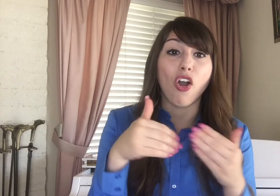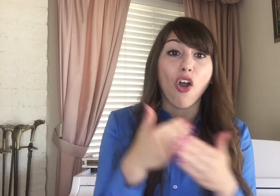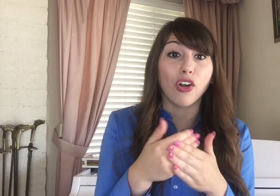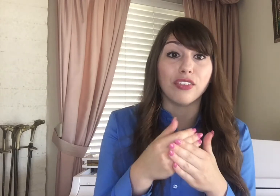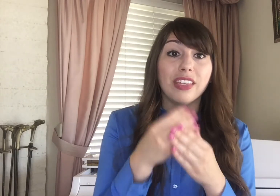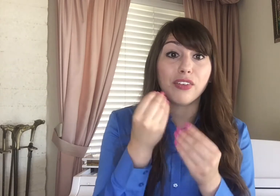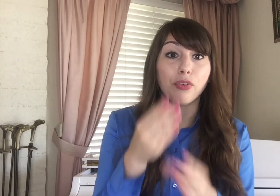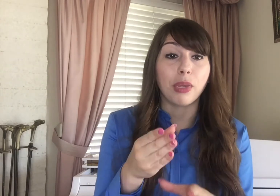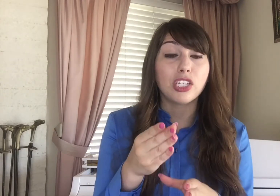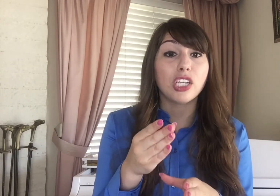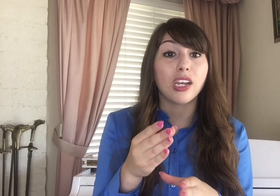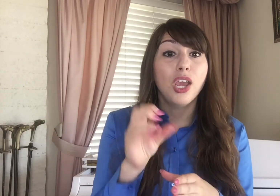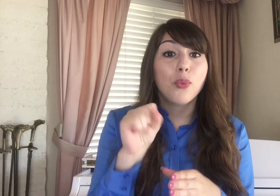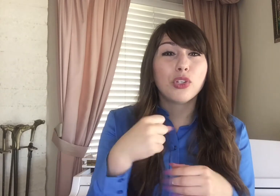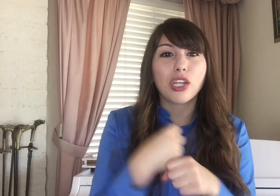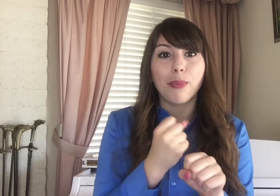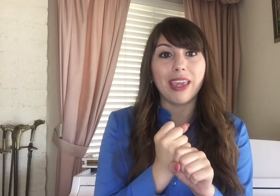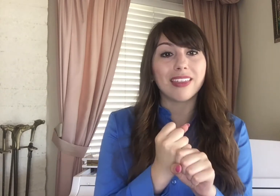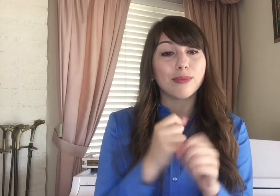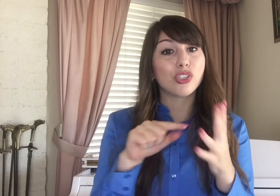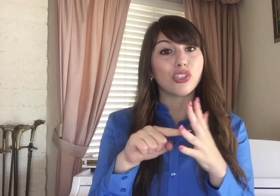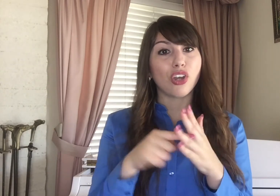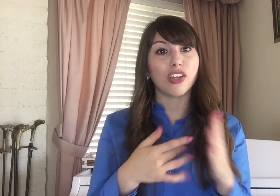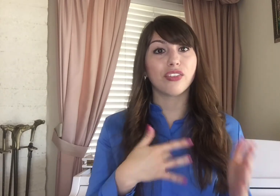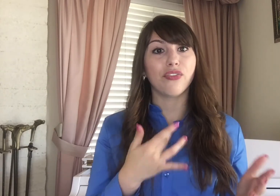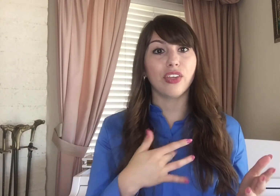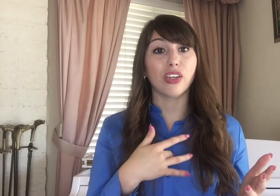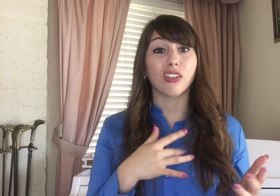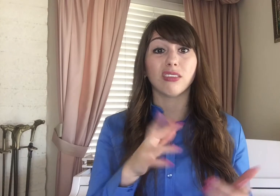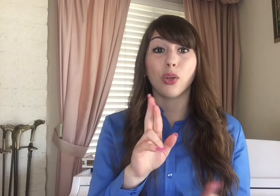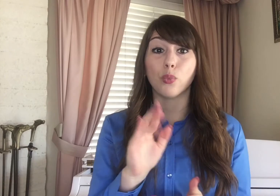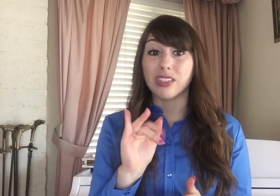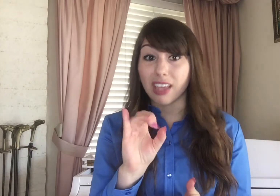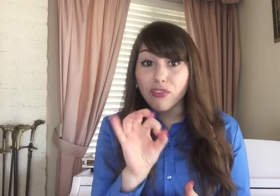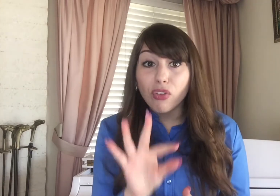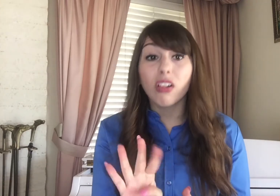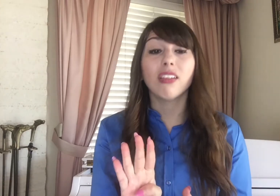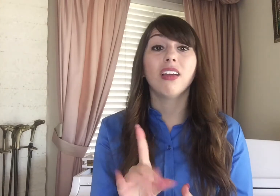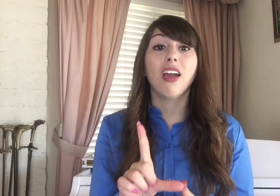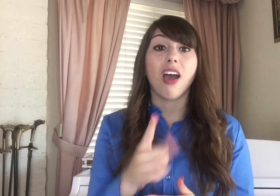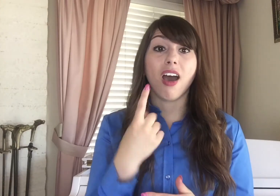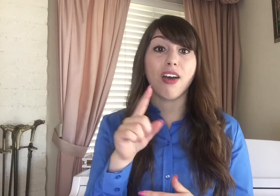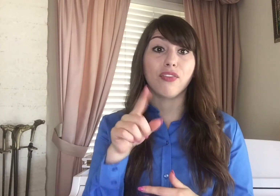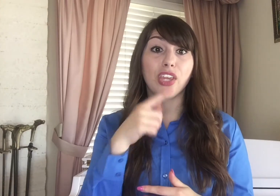all of the information, which can make them start to feel resentful of the